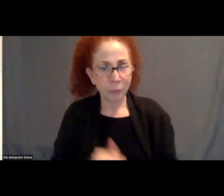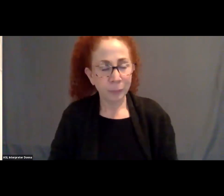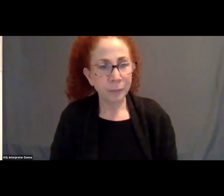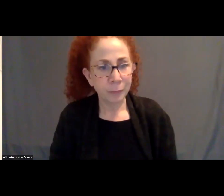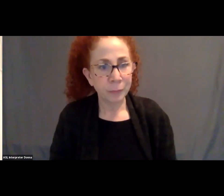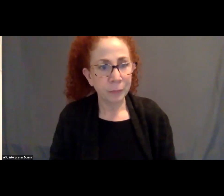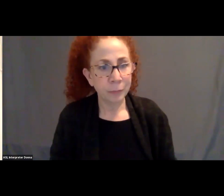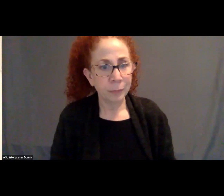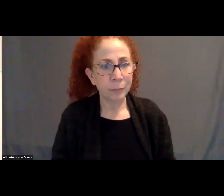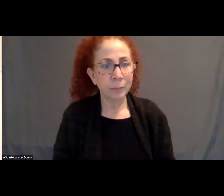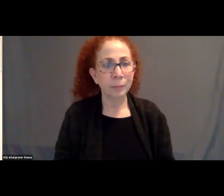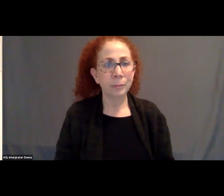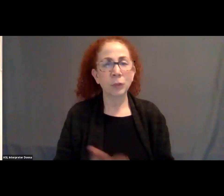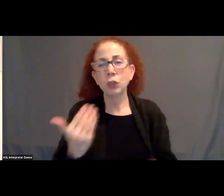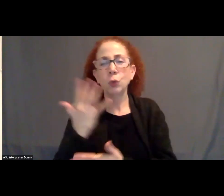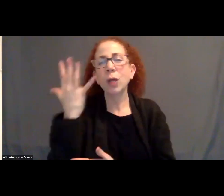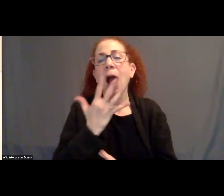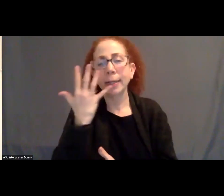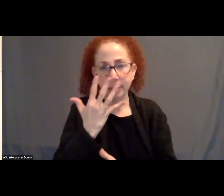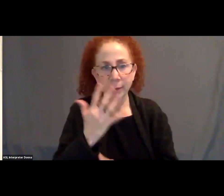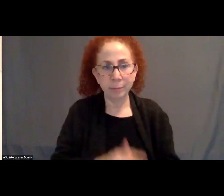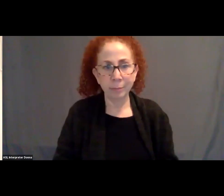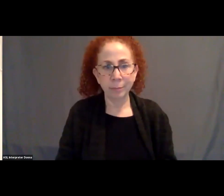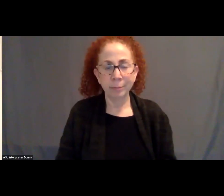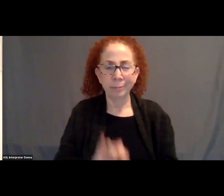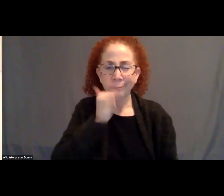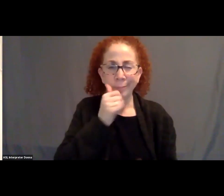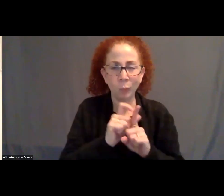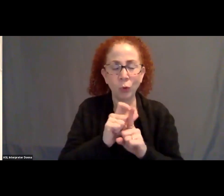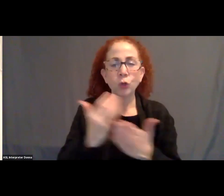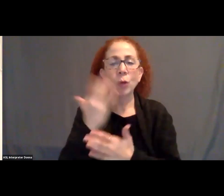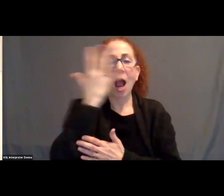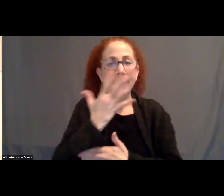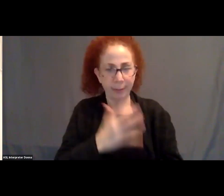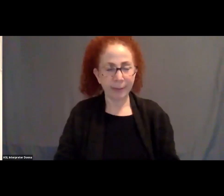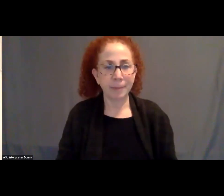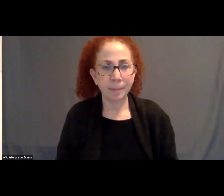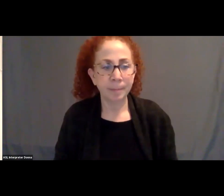Or new guises, rather, not disguises.